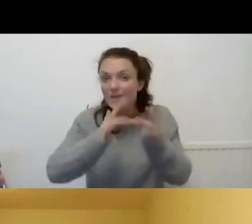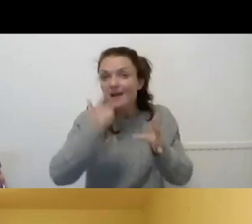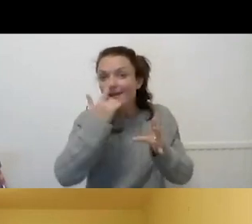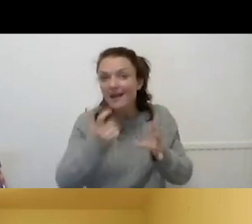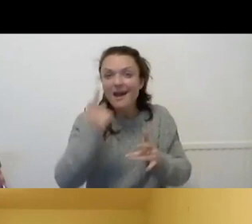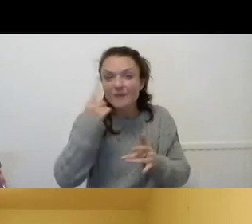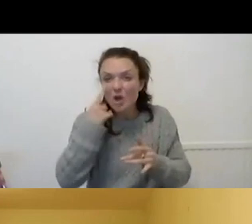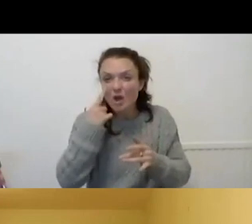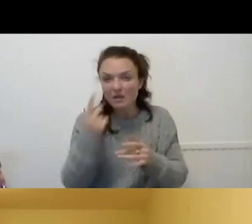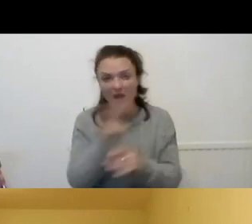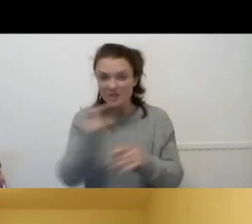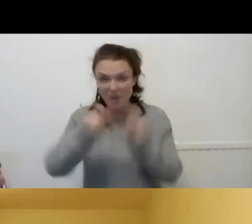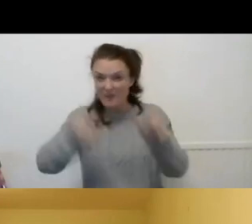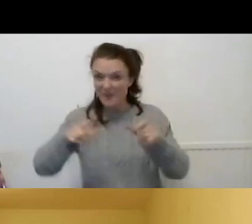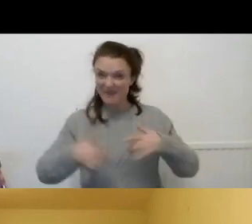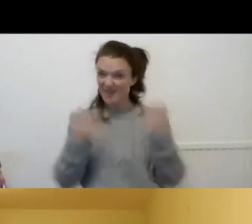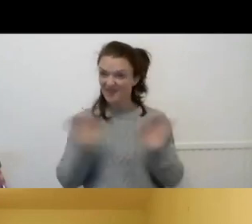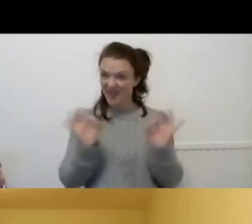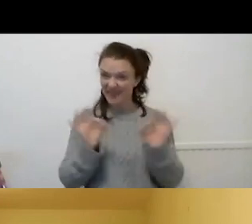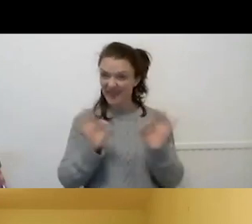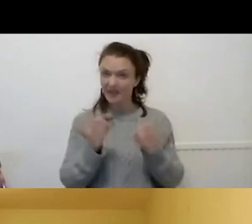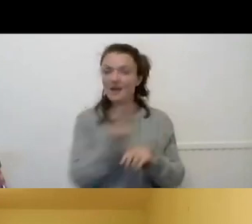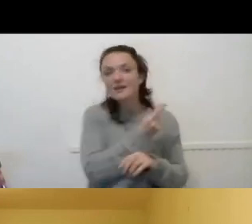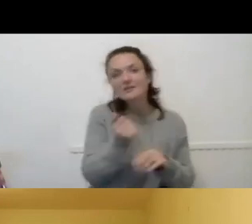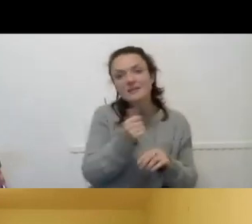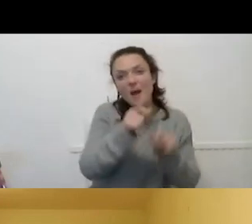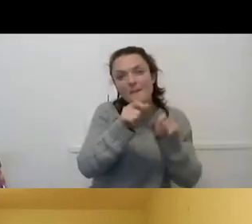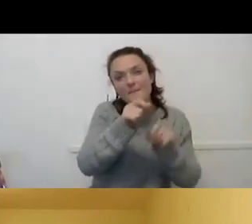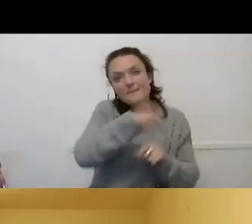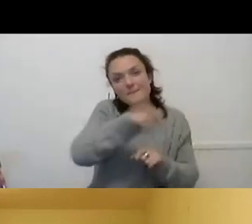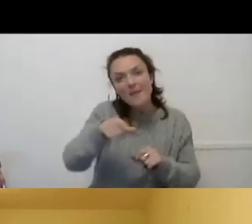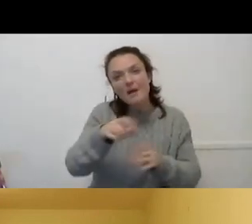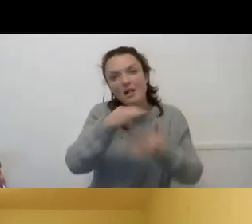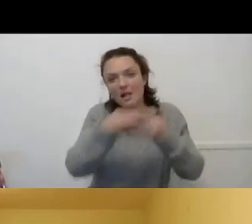around the side of the ejection. A lot of people will feel tired and have a headache afterwards,